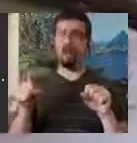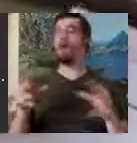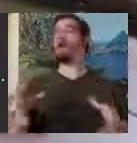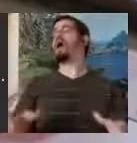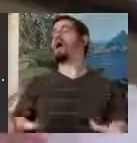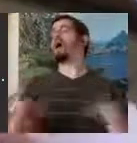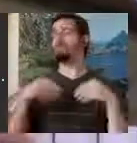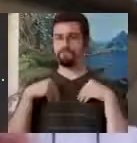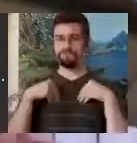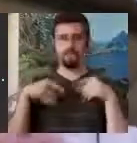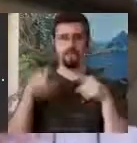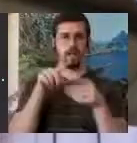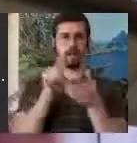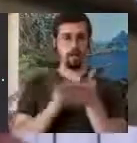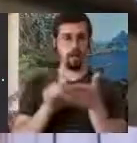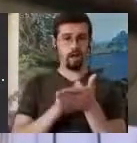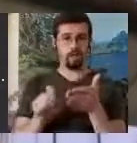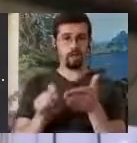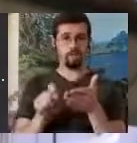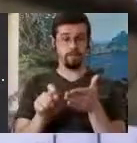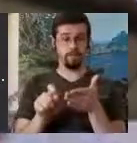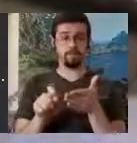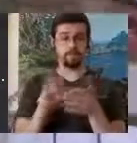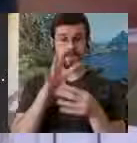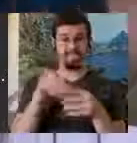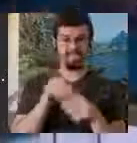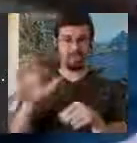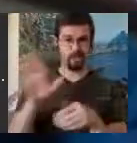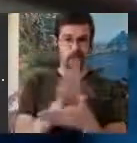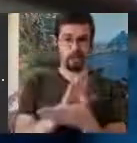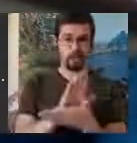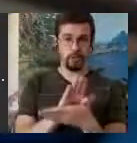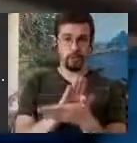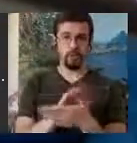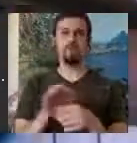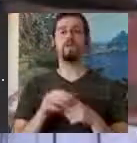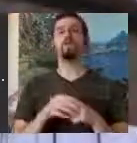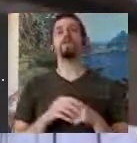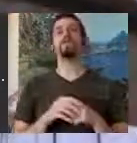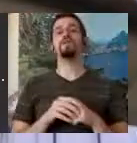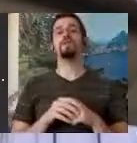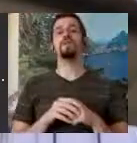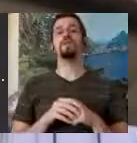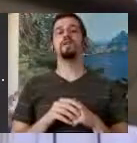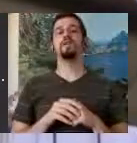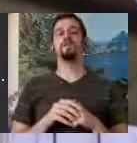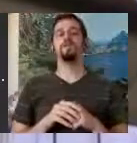the communication center in Copenhagen at hess tells high school they have a